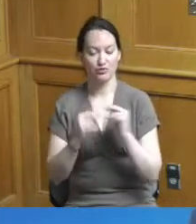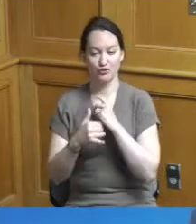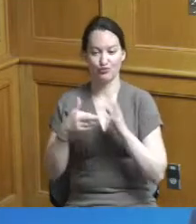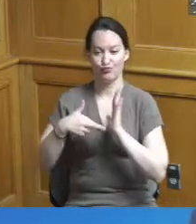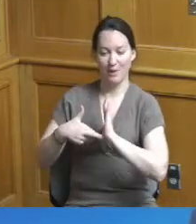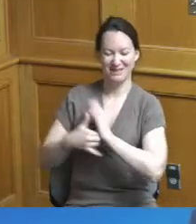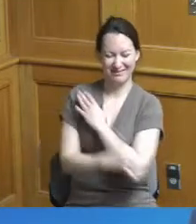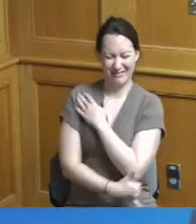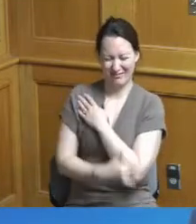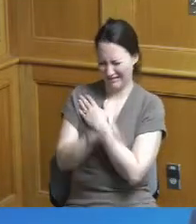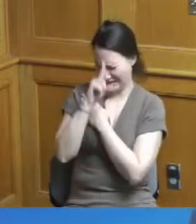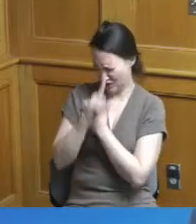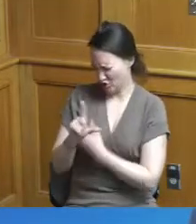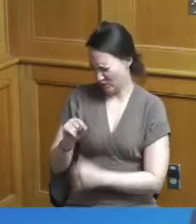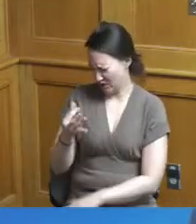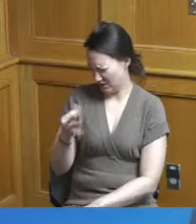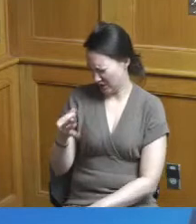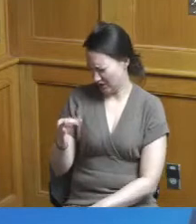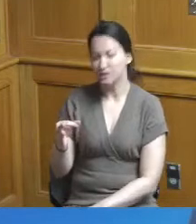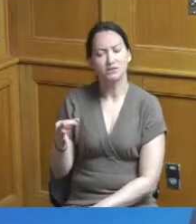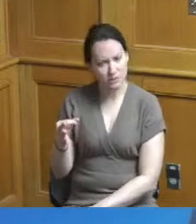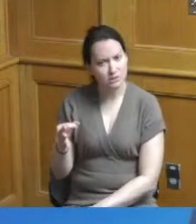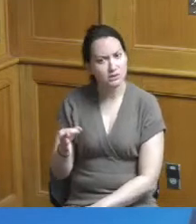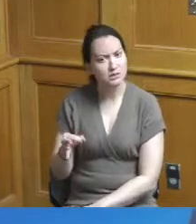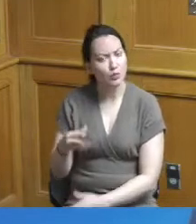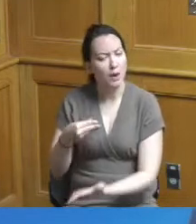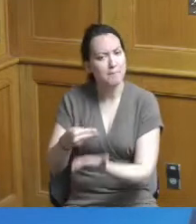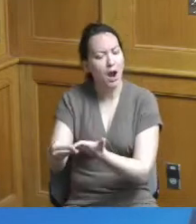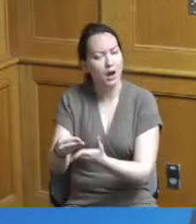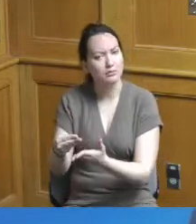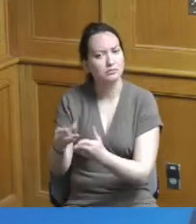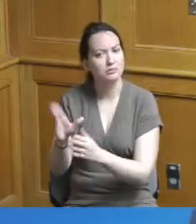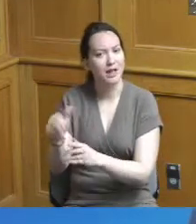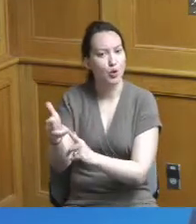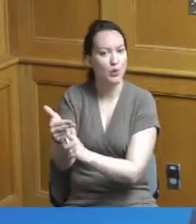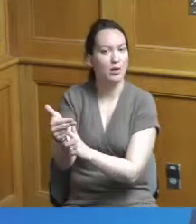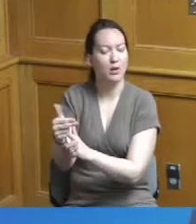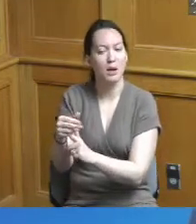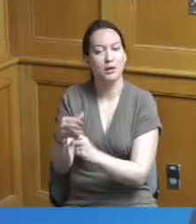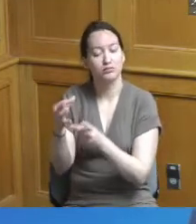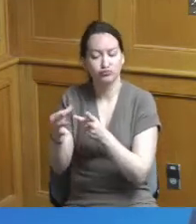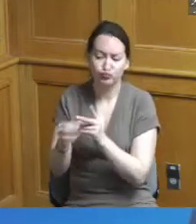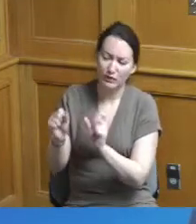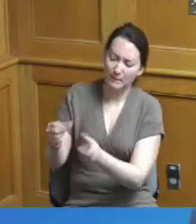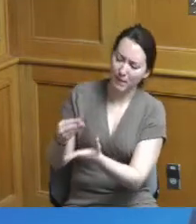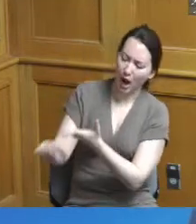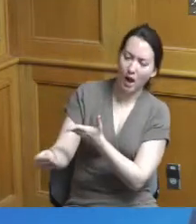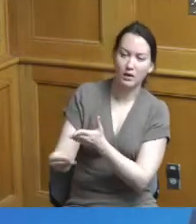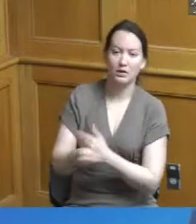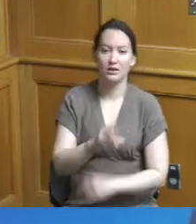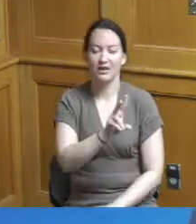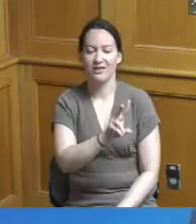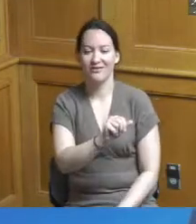I believe 2019 to acquire the option to purchase the Millennium Hotel from Vandercar Holdings at